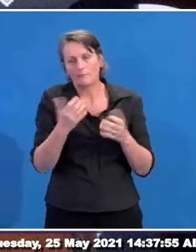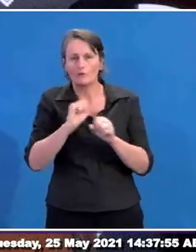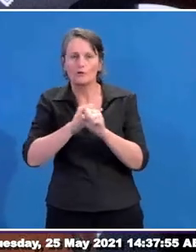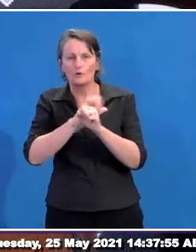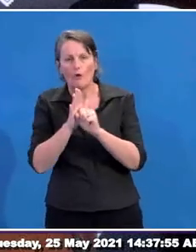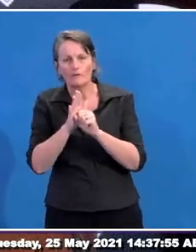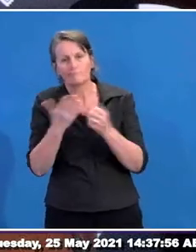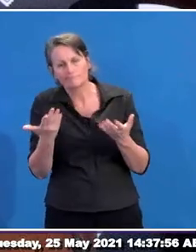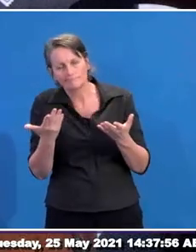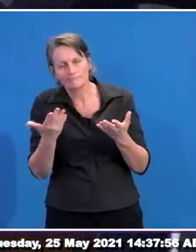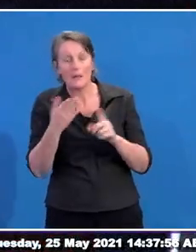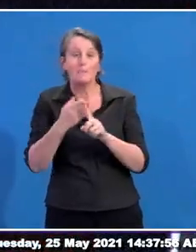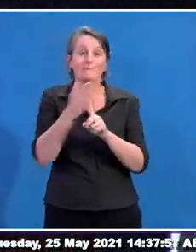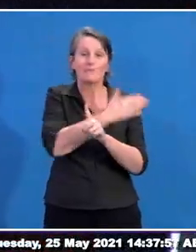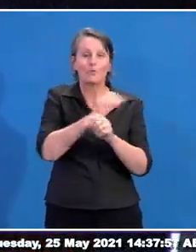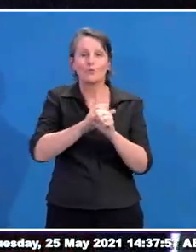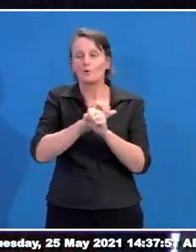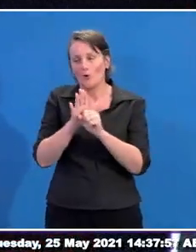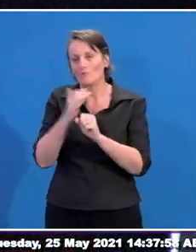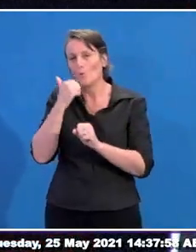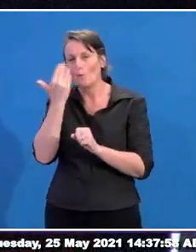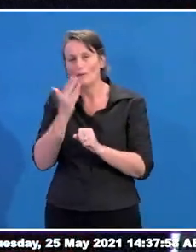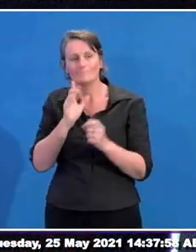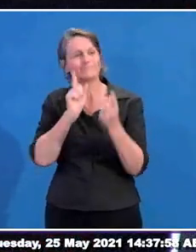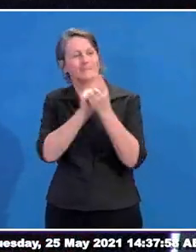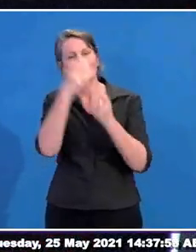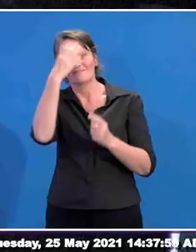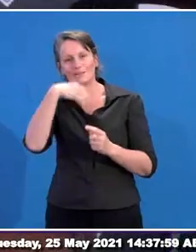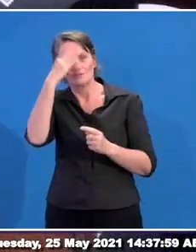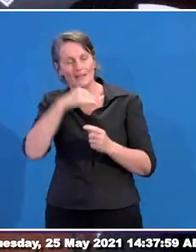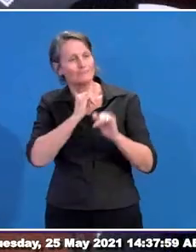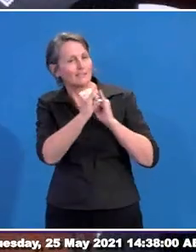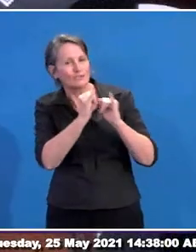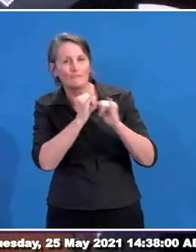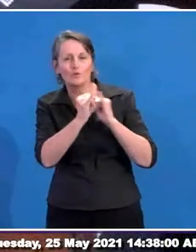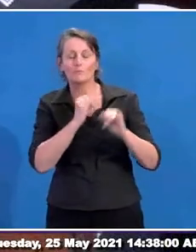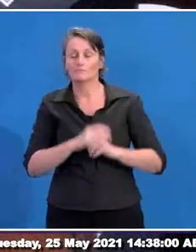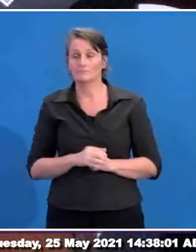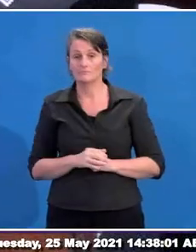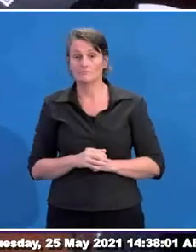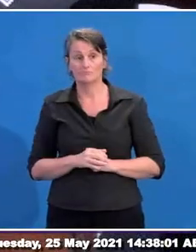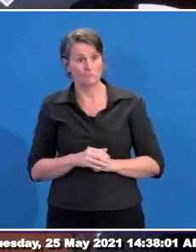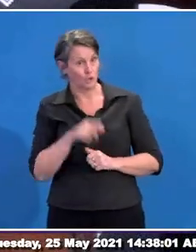Prior to COVID it was always face-to-face. Do you record those interviews or do you take notes?